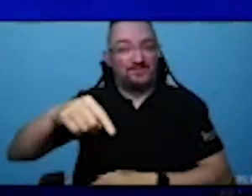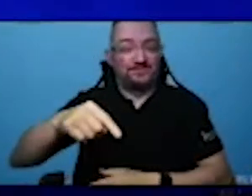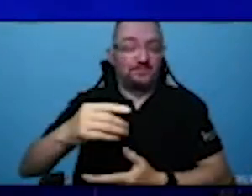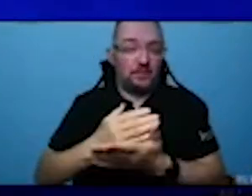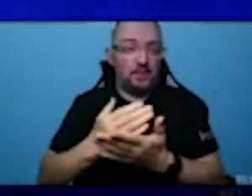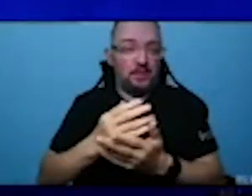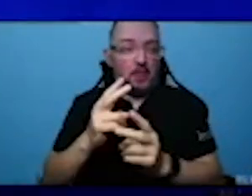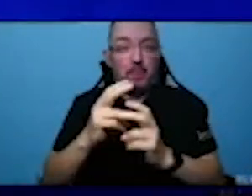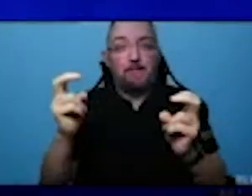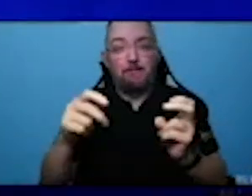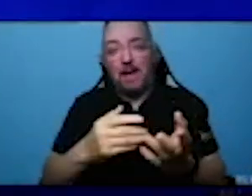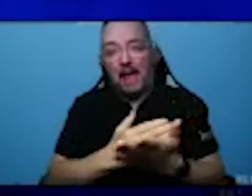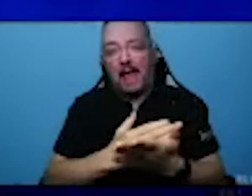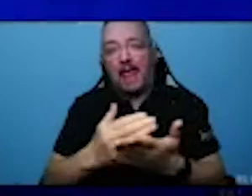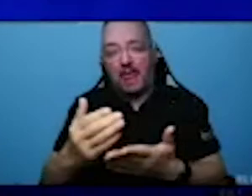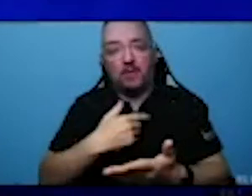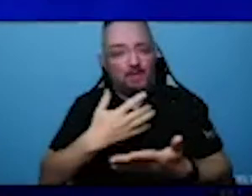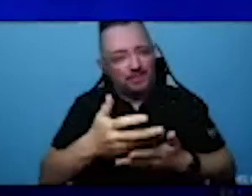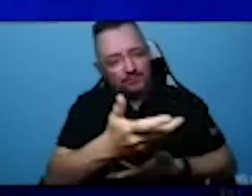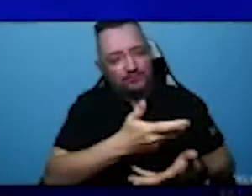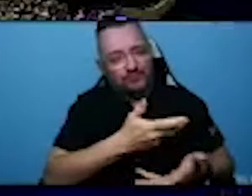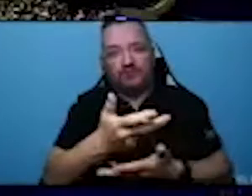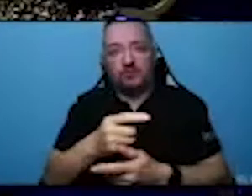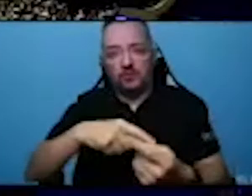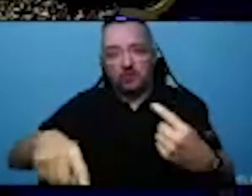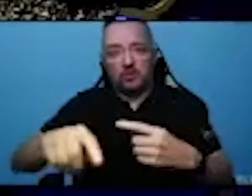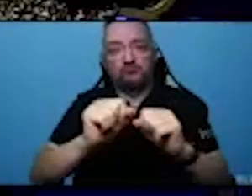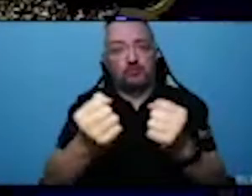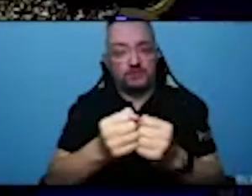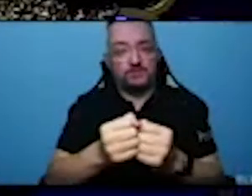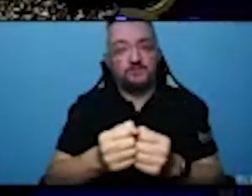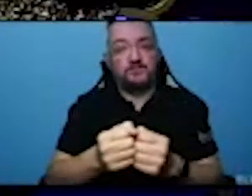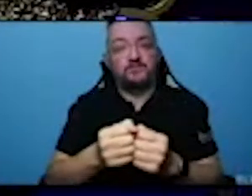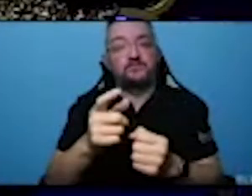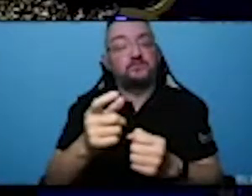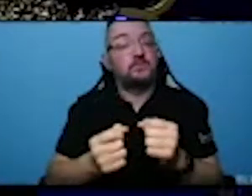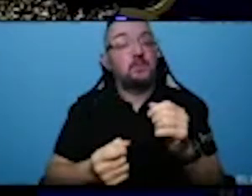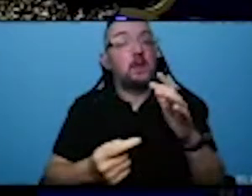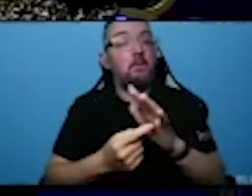speaking to the people that we spoke with. Um, important in that, as I said, is the robustness of the data, that's